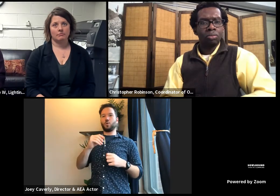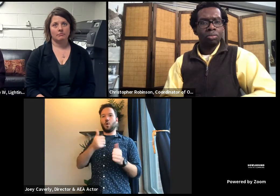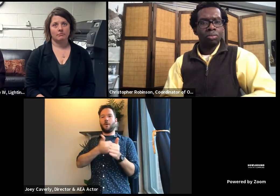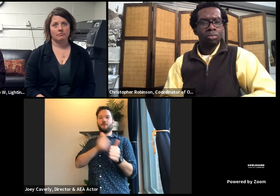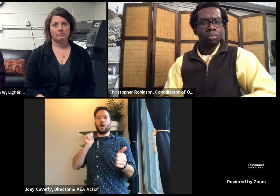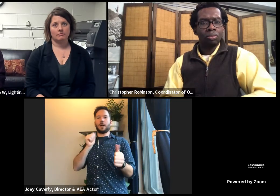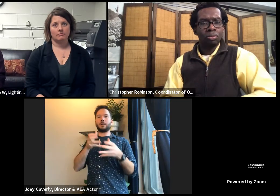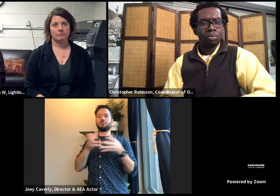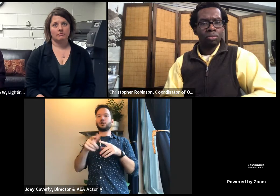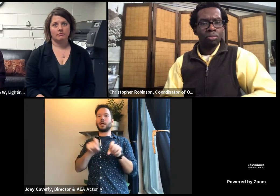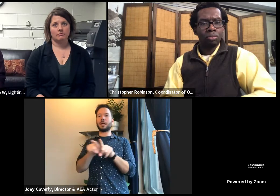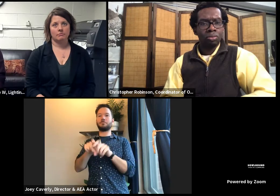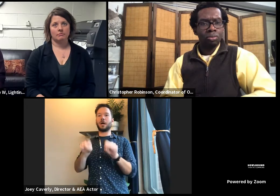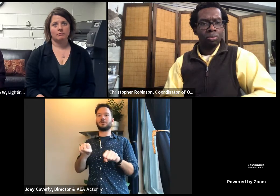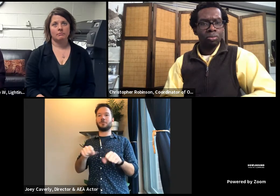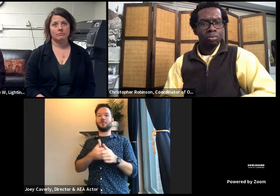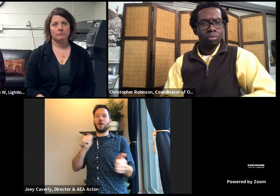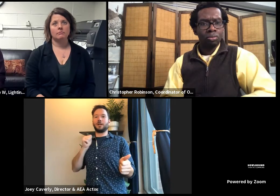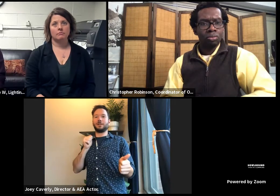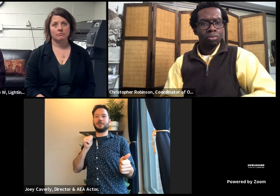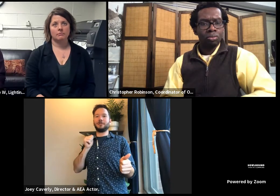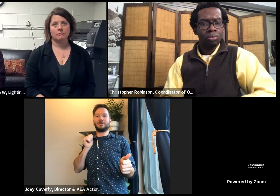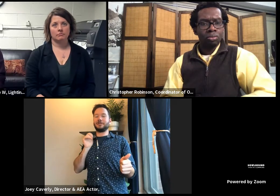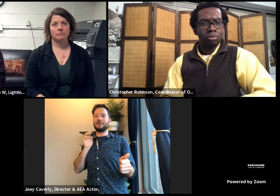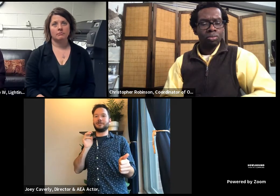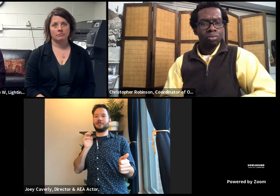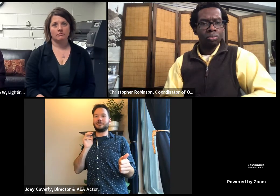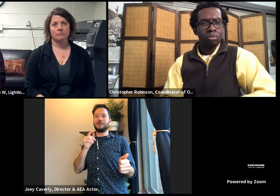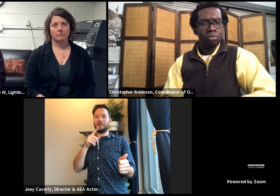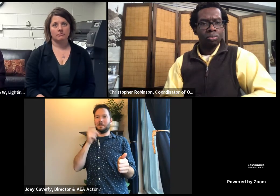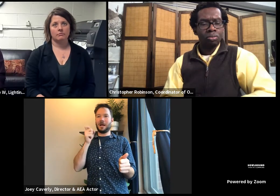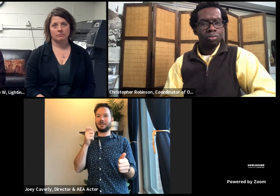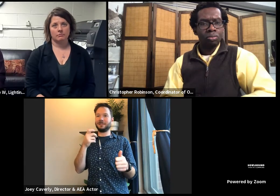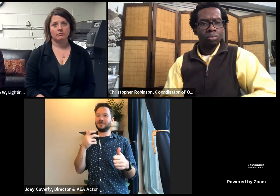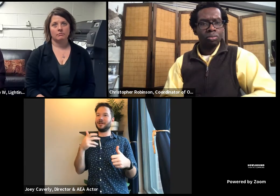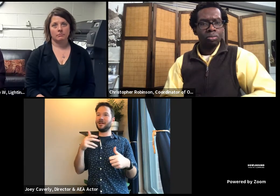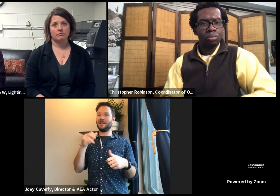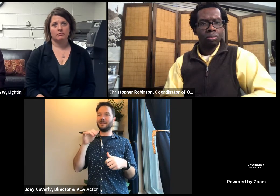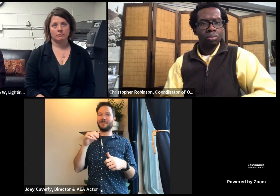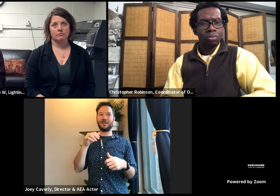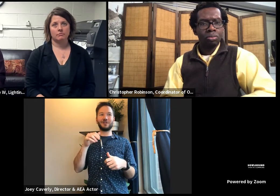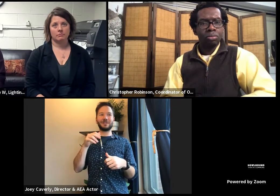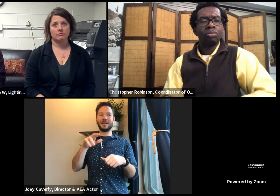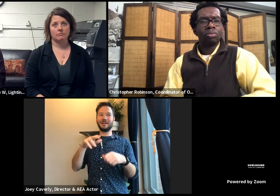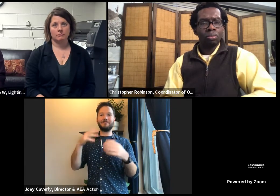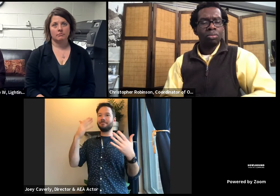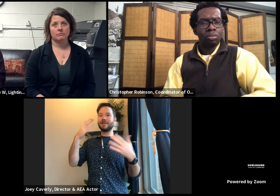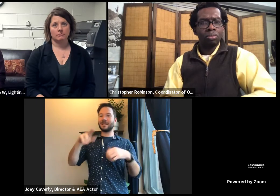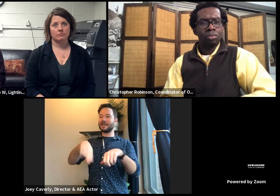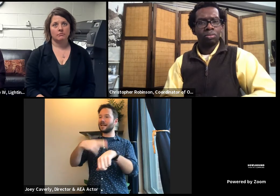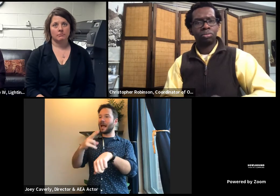"Oh, no, we have to work with deaf actors," and they want to avoid some of the challenges as much as they can.